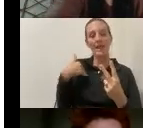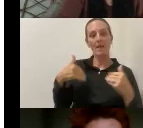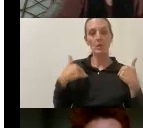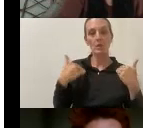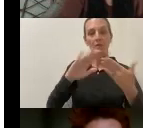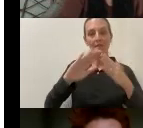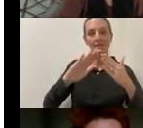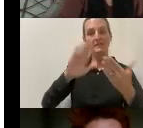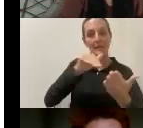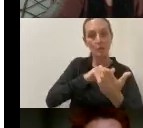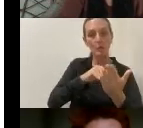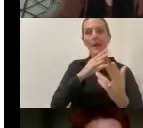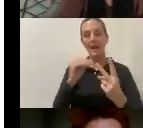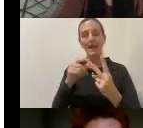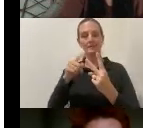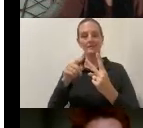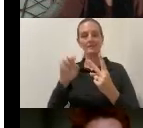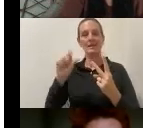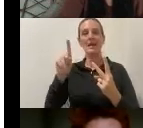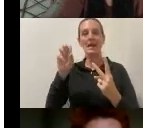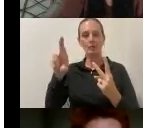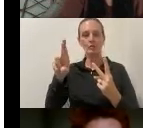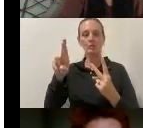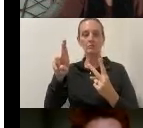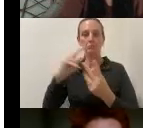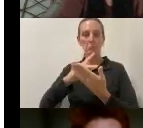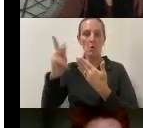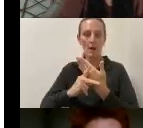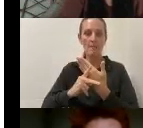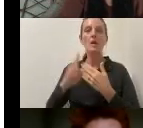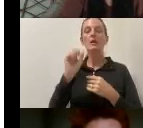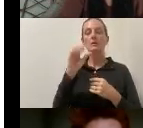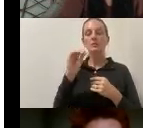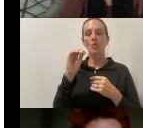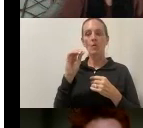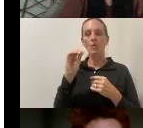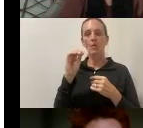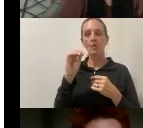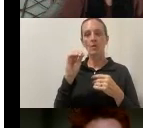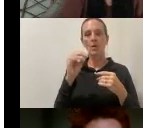program is getting lots of attention, as well as our high school super courses.